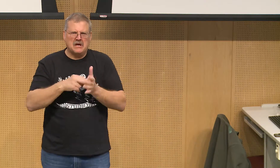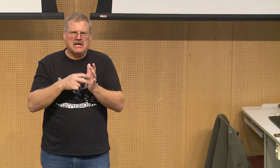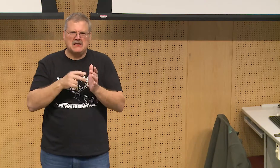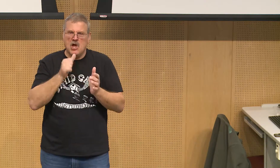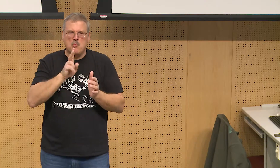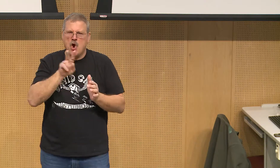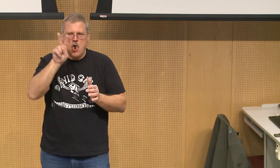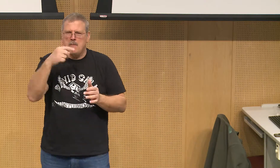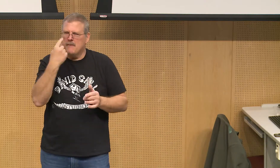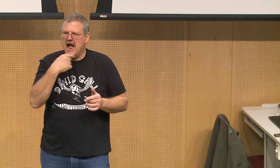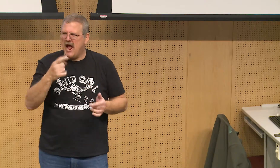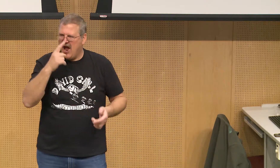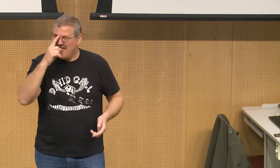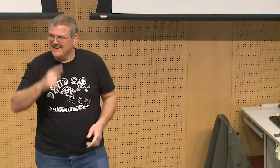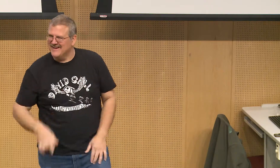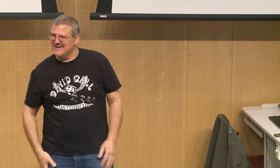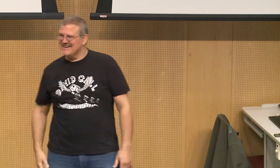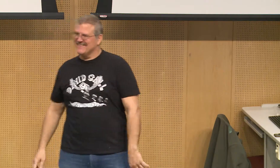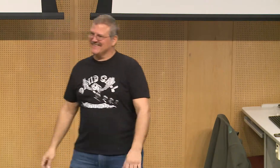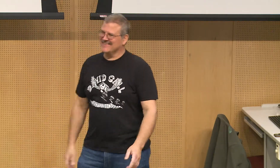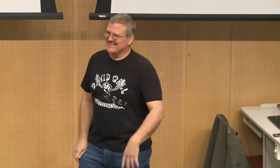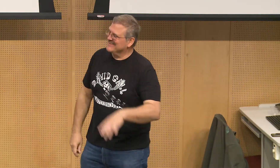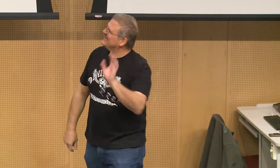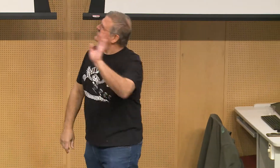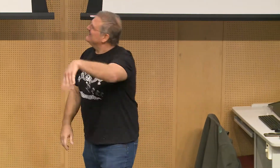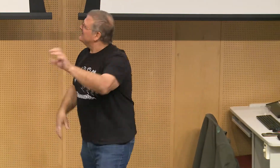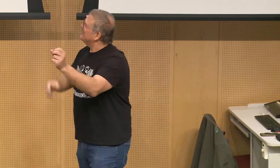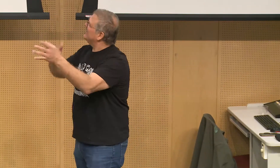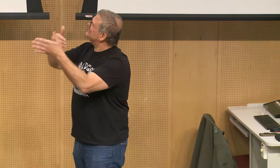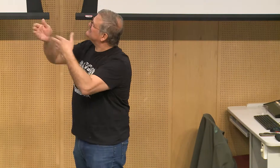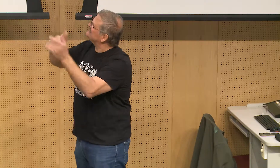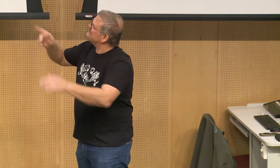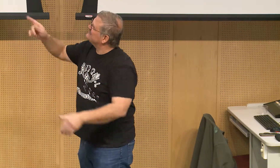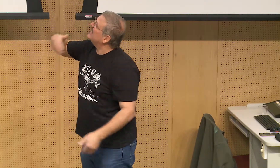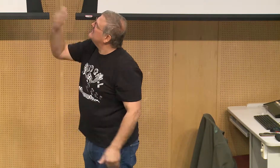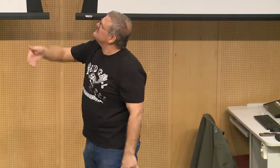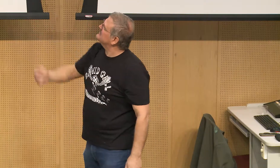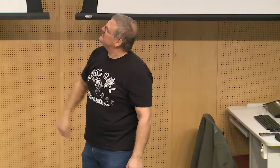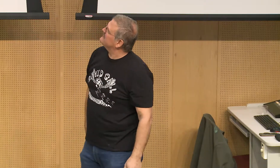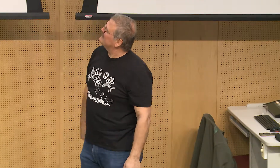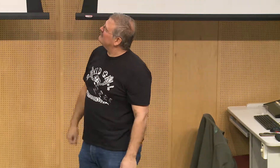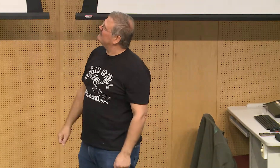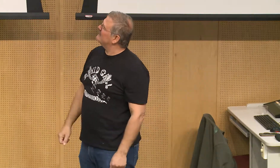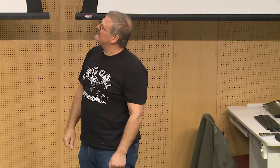that I was fascinated with, which means I wasn't watching her mouth. I was looking at her earrings.